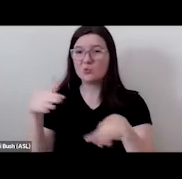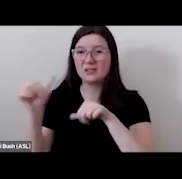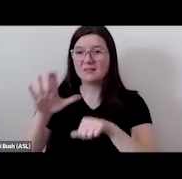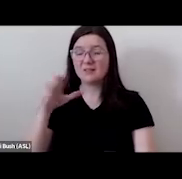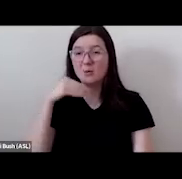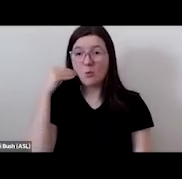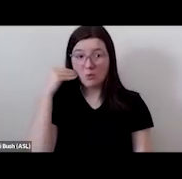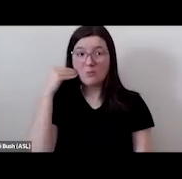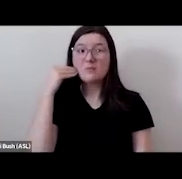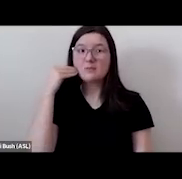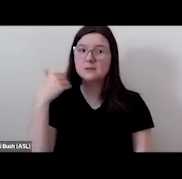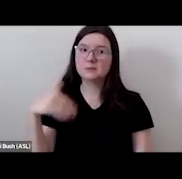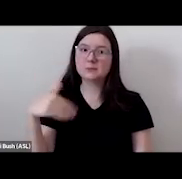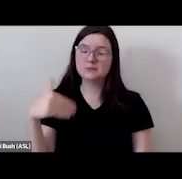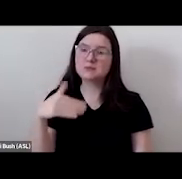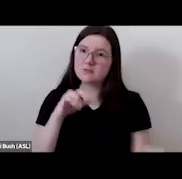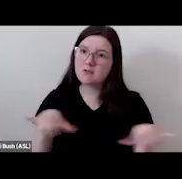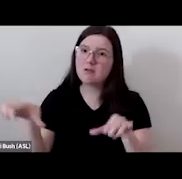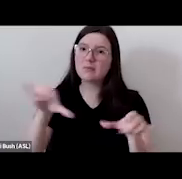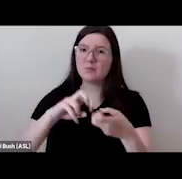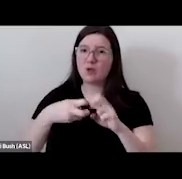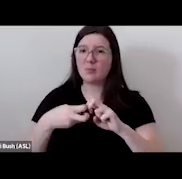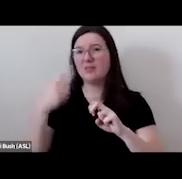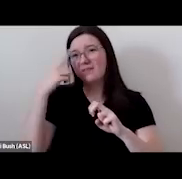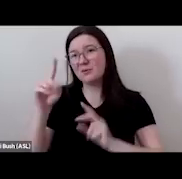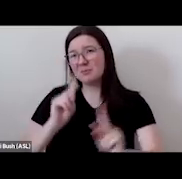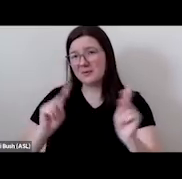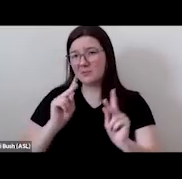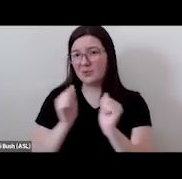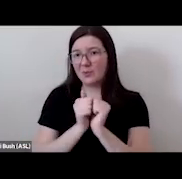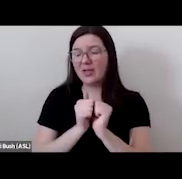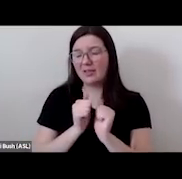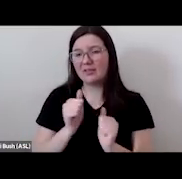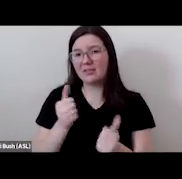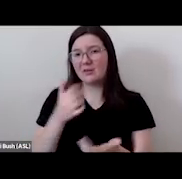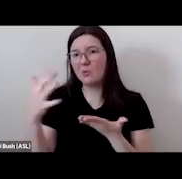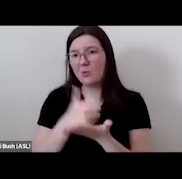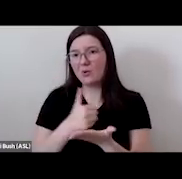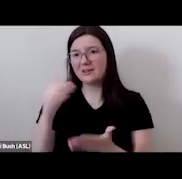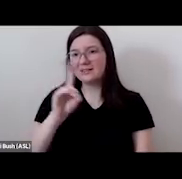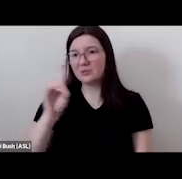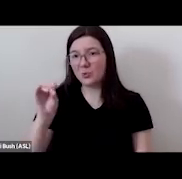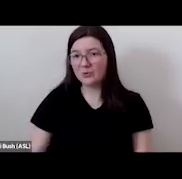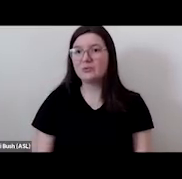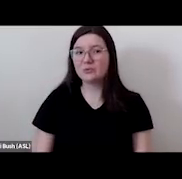with hoarding disorder have an a history of being evicted or being threatened with or you know, told they might be evicted.